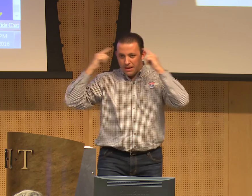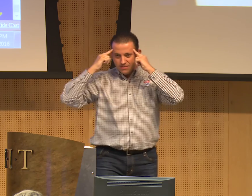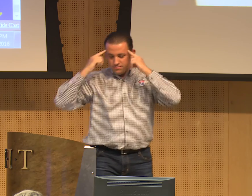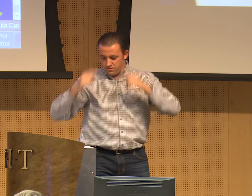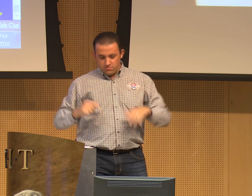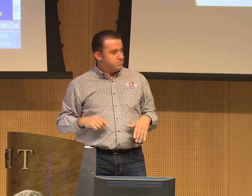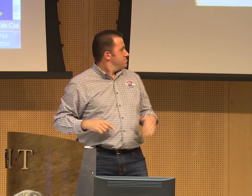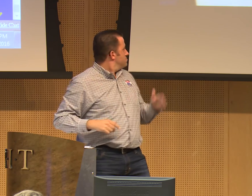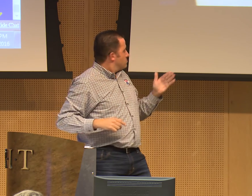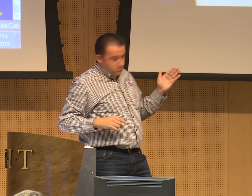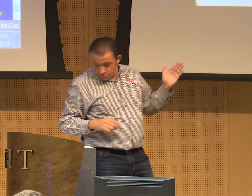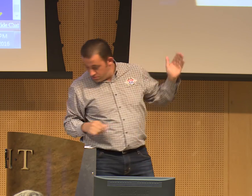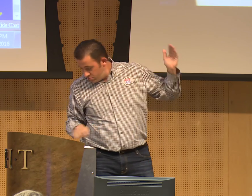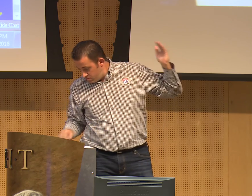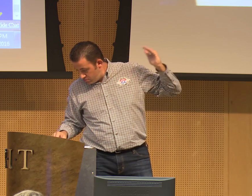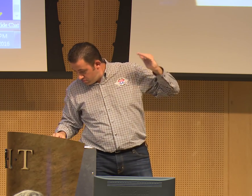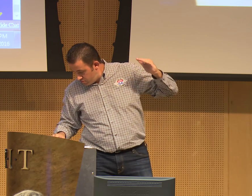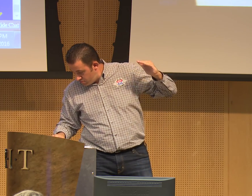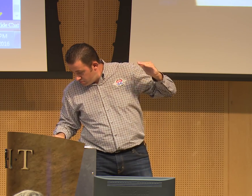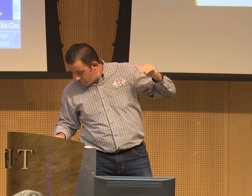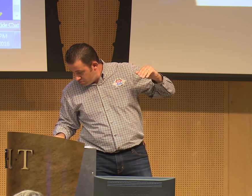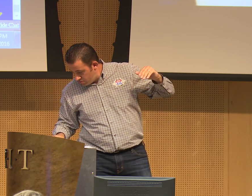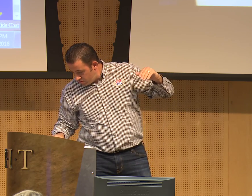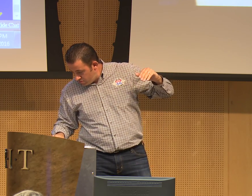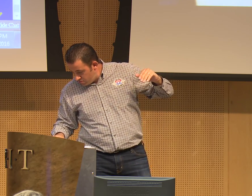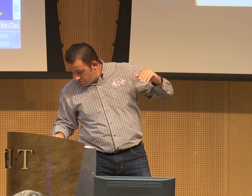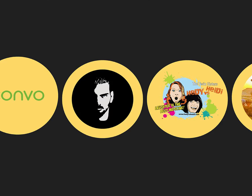So anytime you meet somebody, be open to see what they can give.